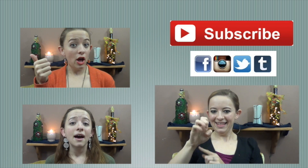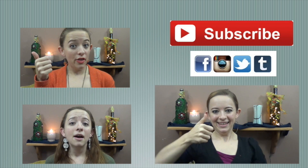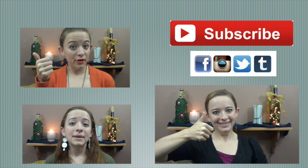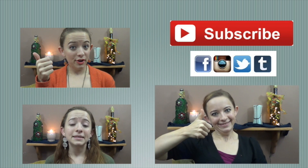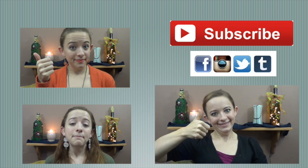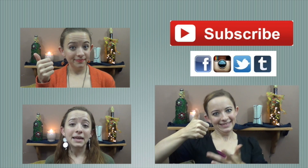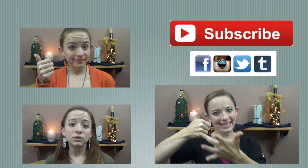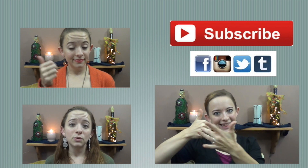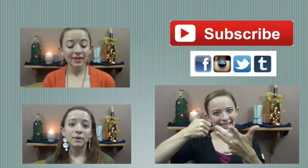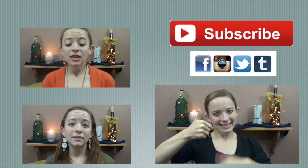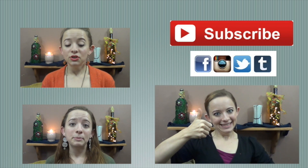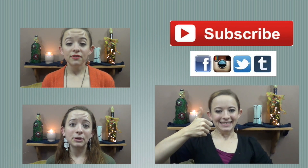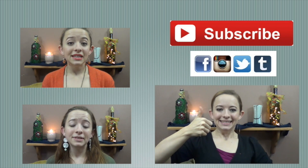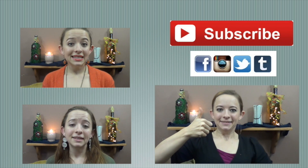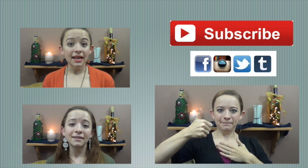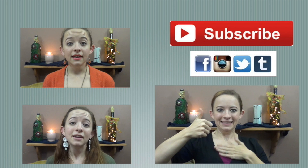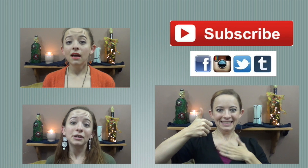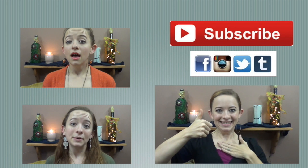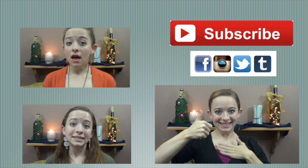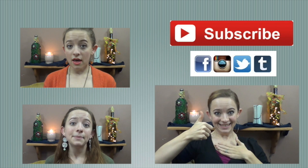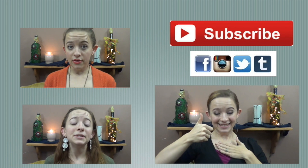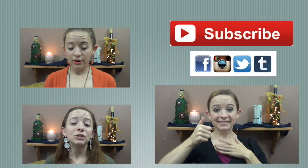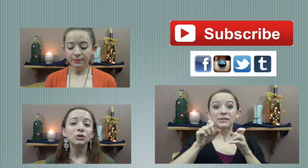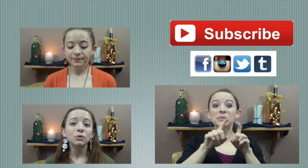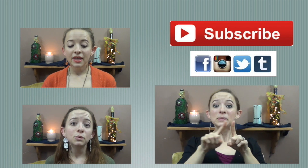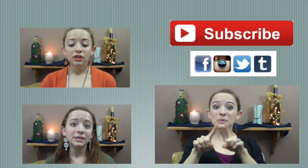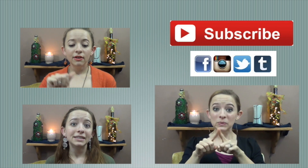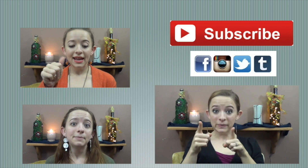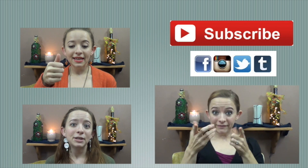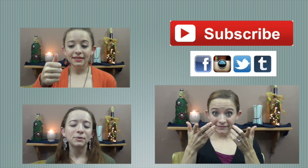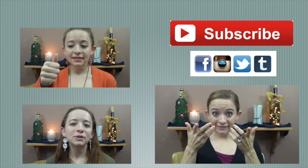please hit the LIKE button below. Click it please!